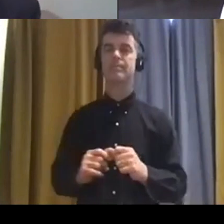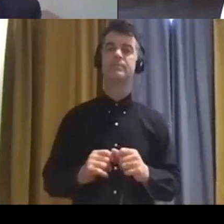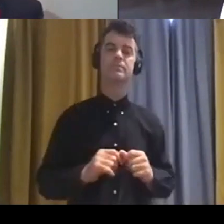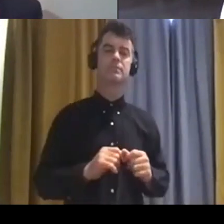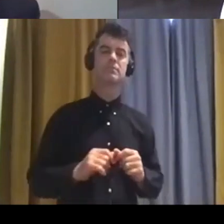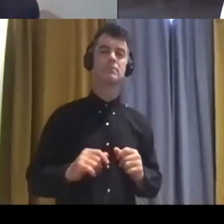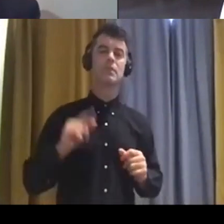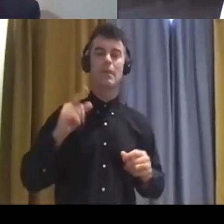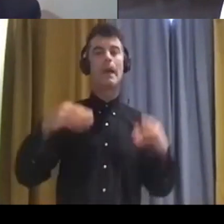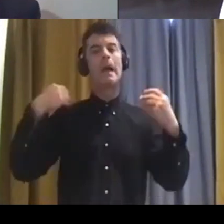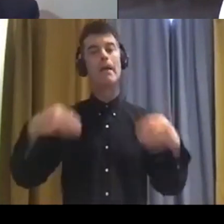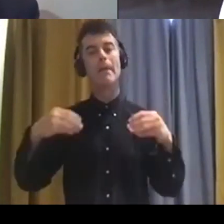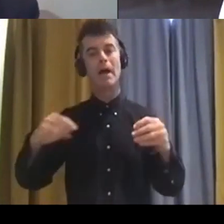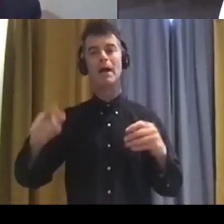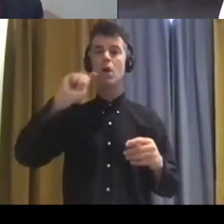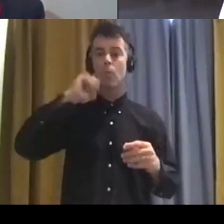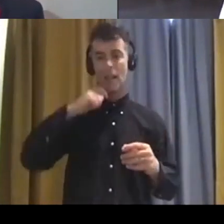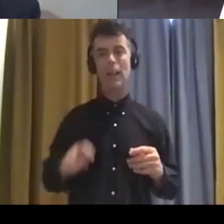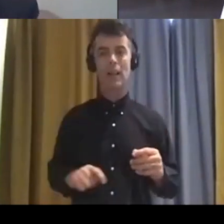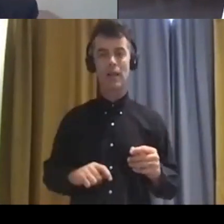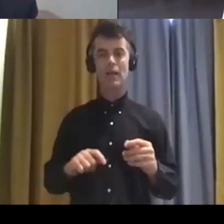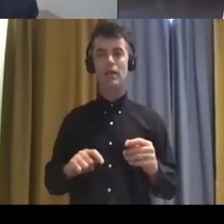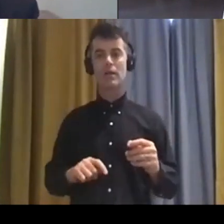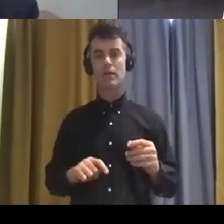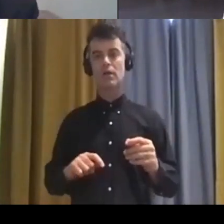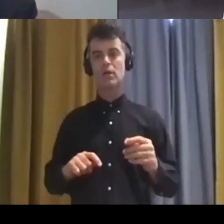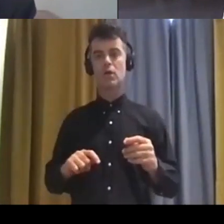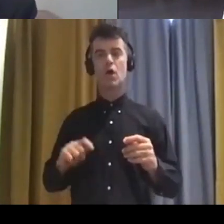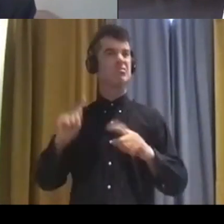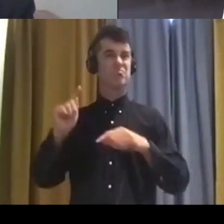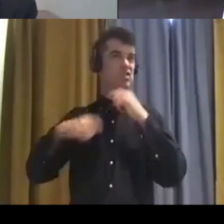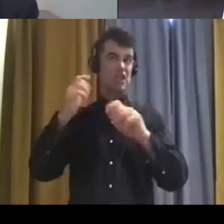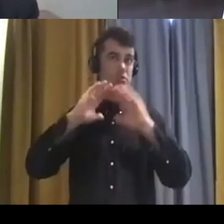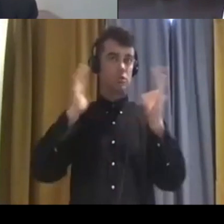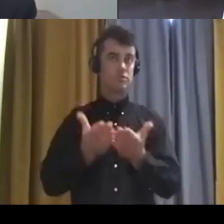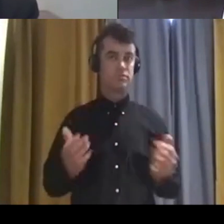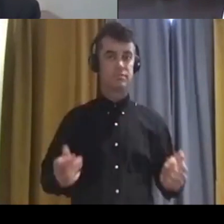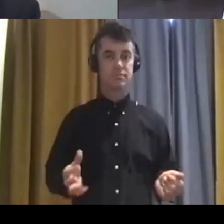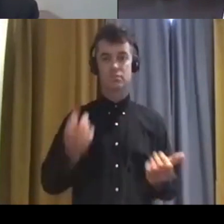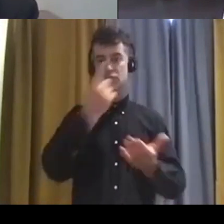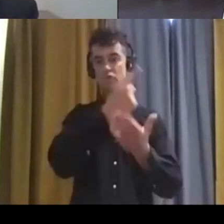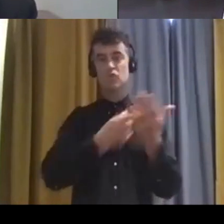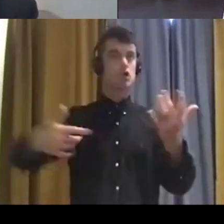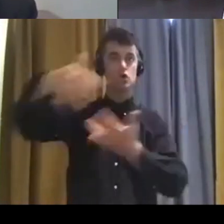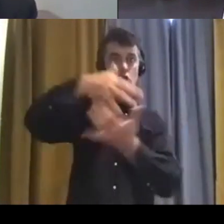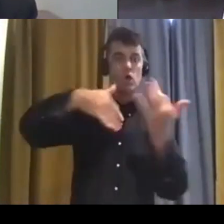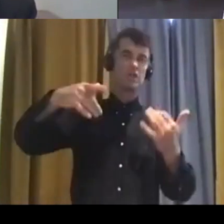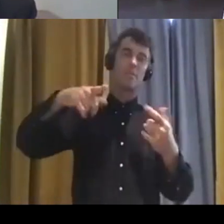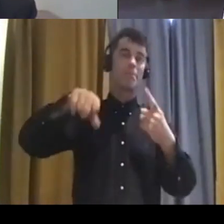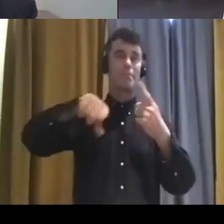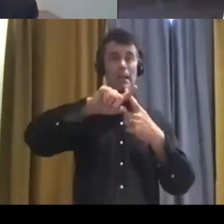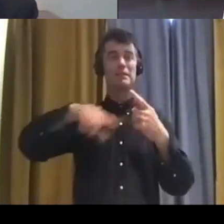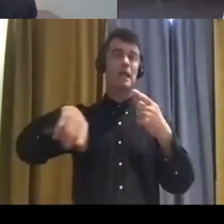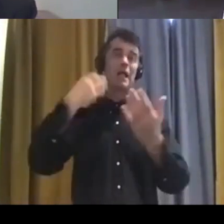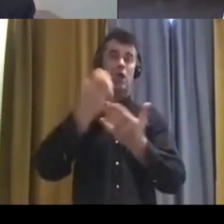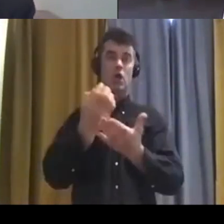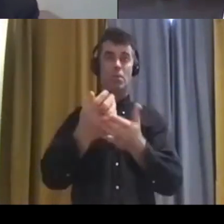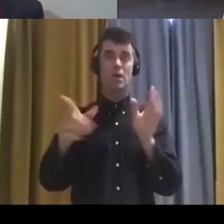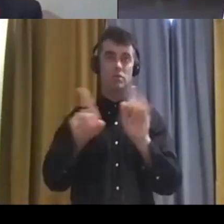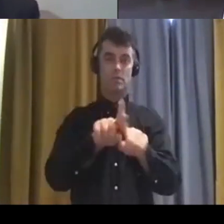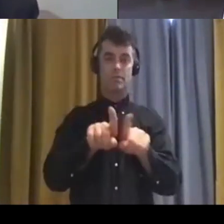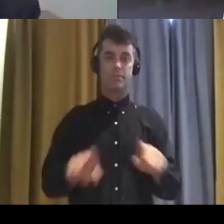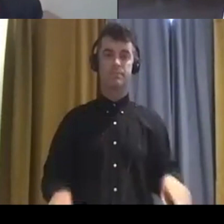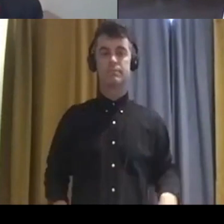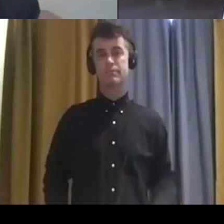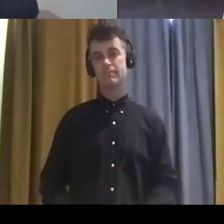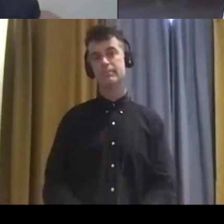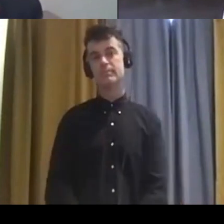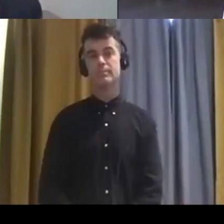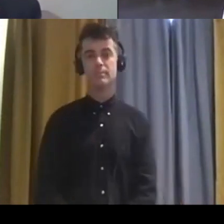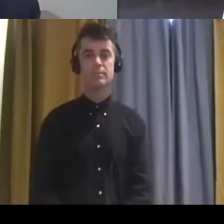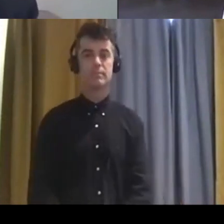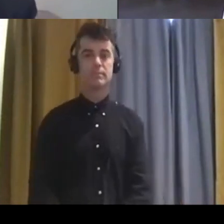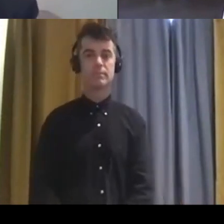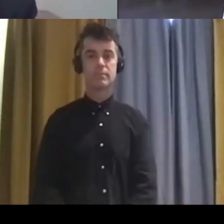and it gets us outside of this idea that government has to run this space and it gets us outside